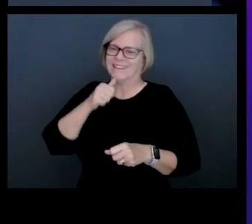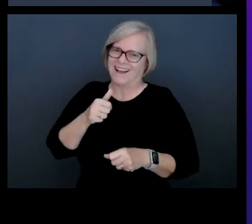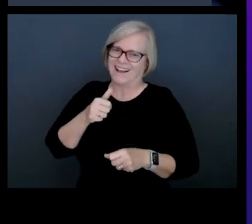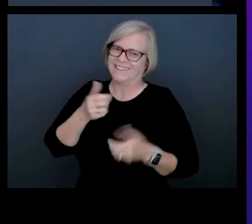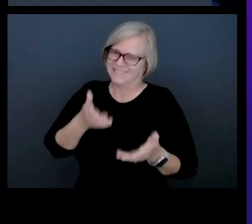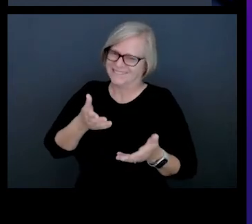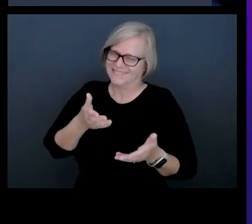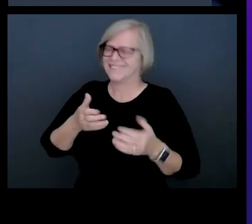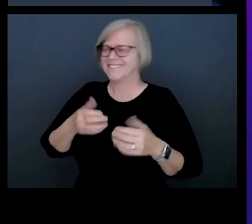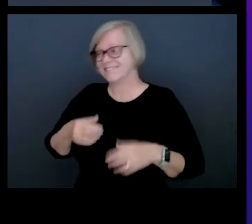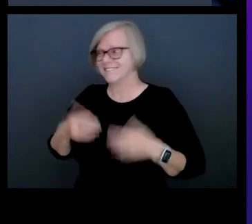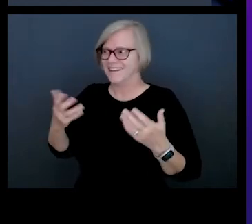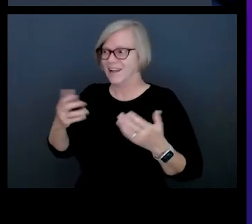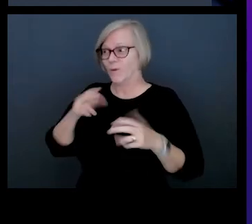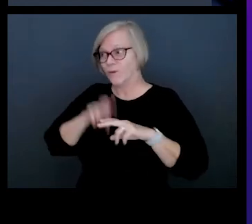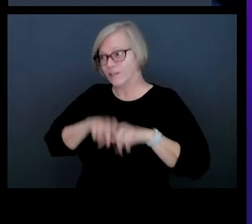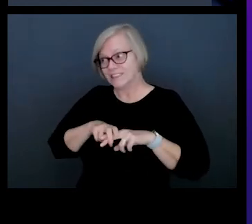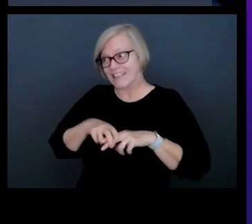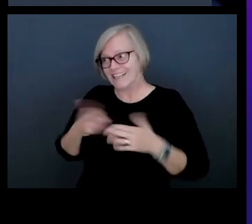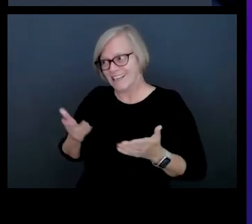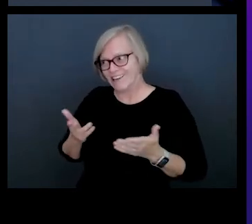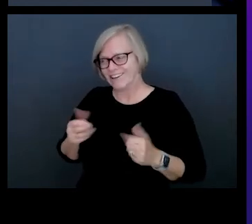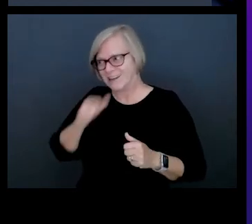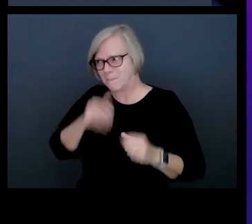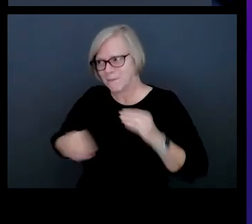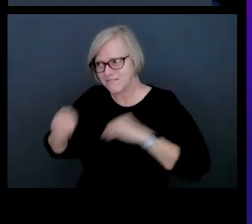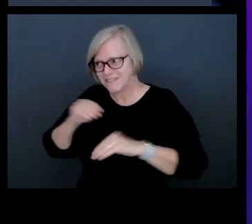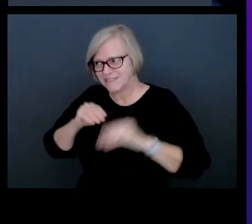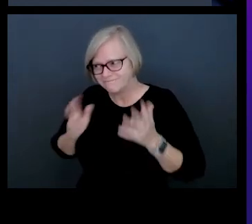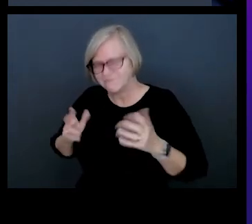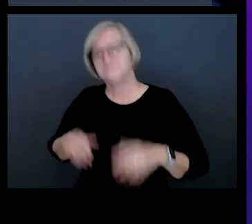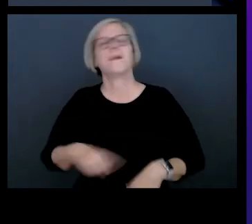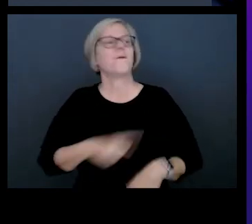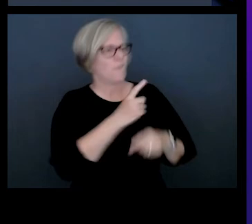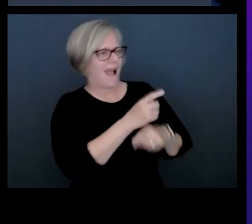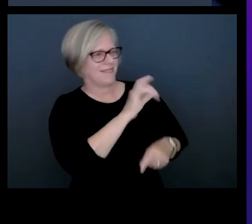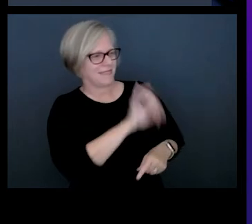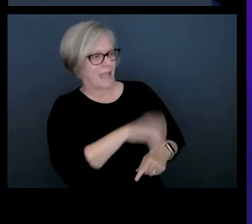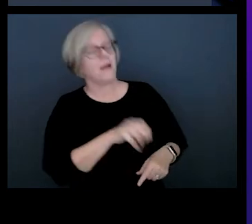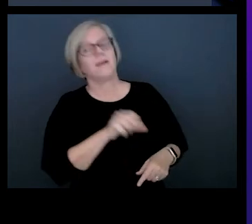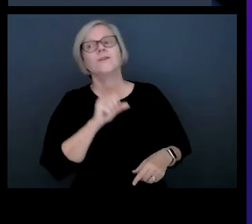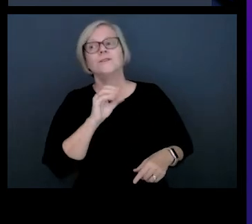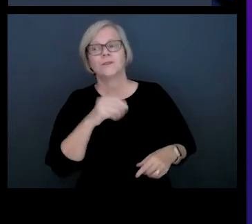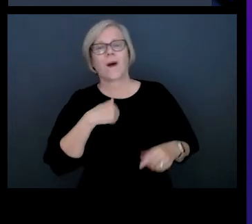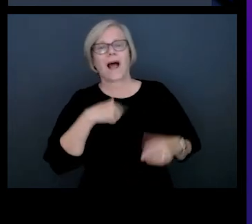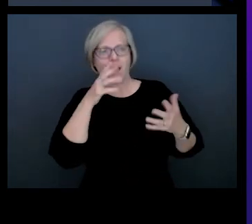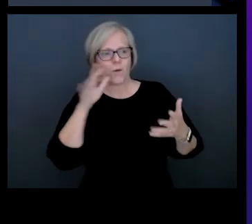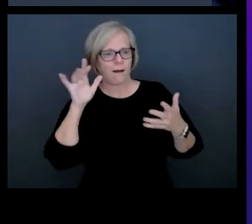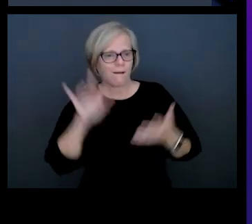Right. - And are sitting down. There we go. So I'm gonna go ahead and select Okay.